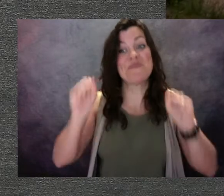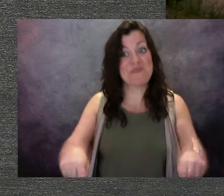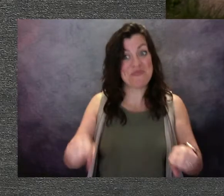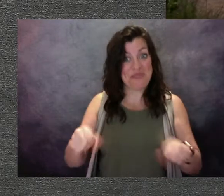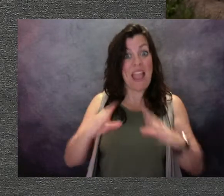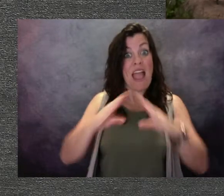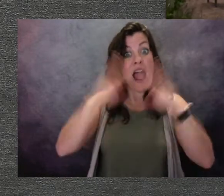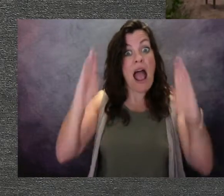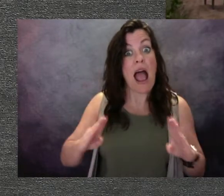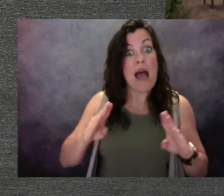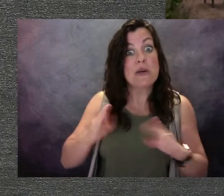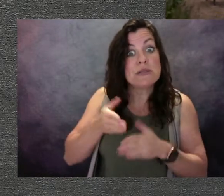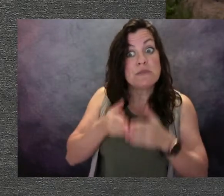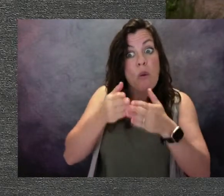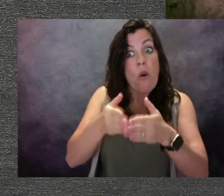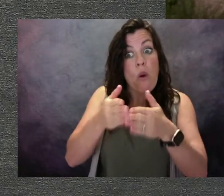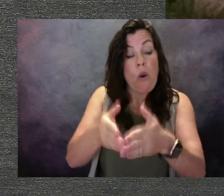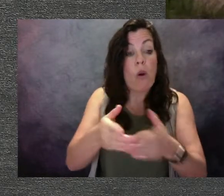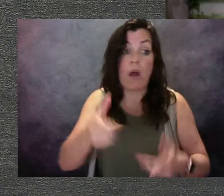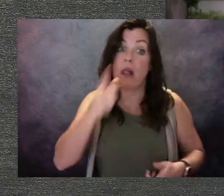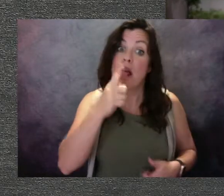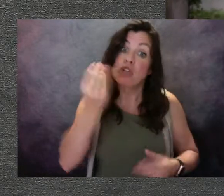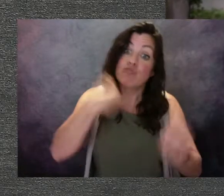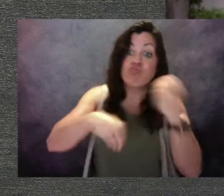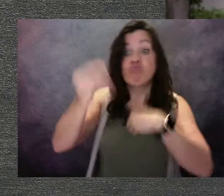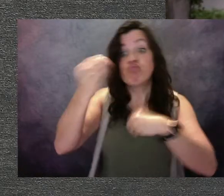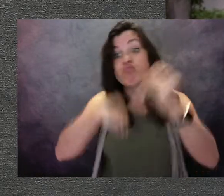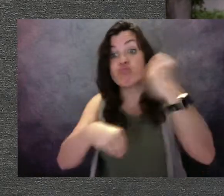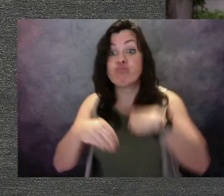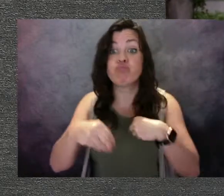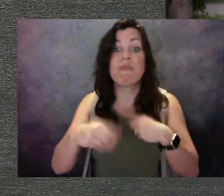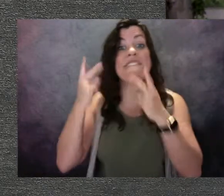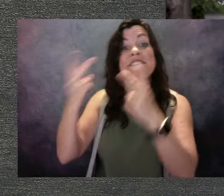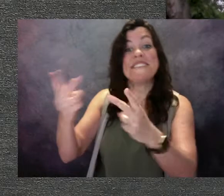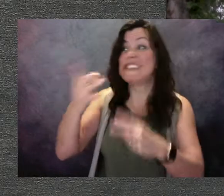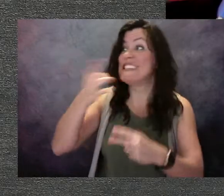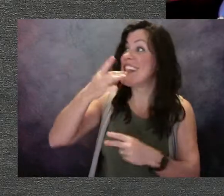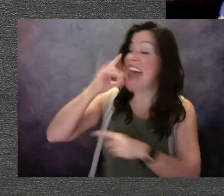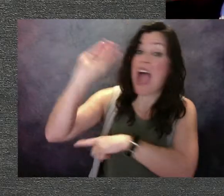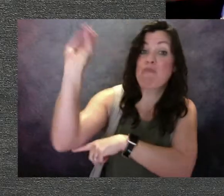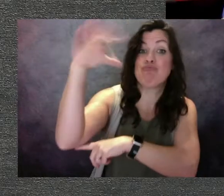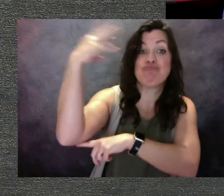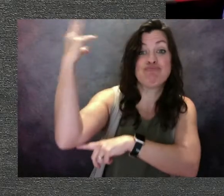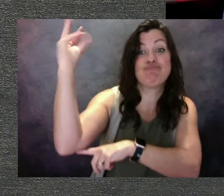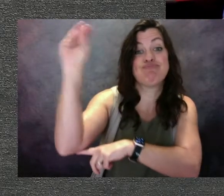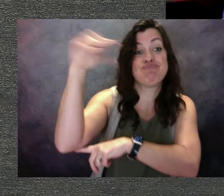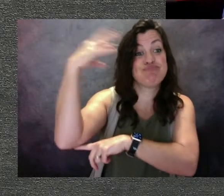You can have lunch at a picnic table. You can visit a lighthouse. You can ride a jet ski.